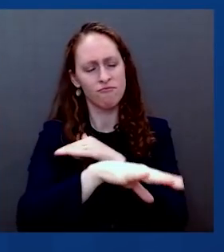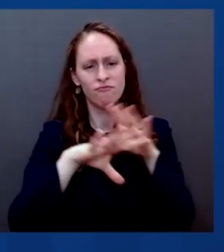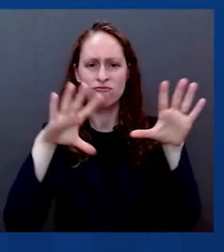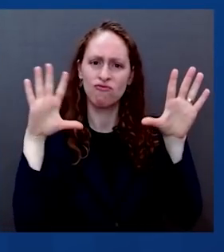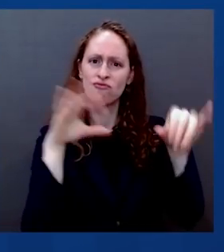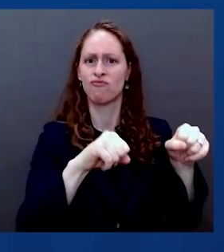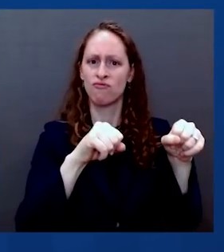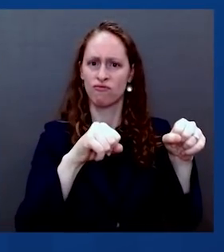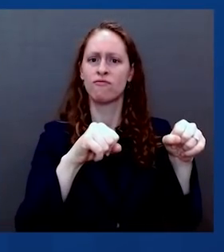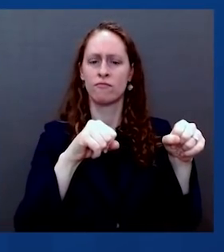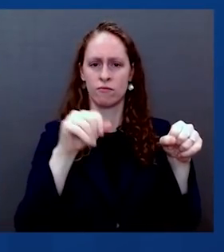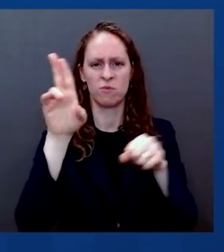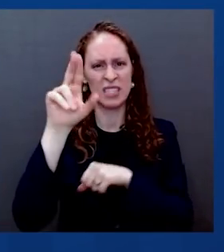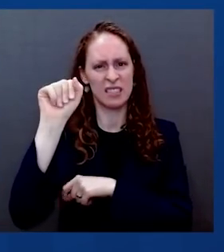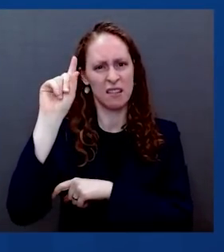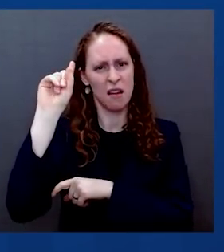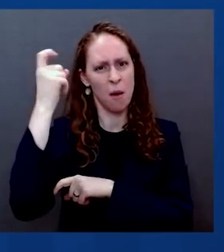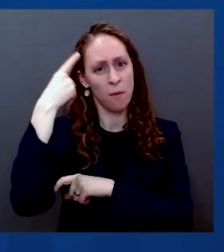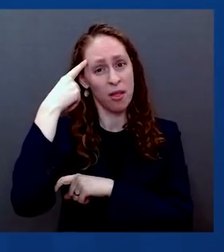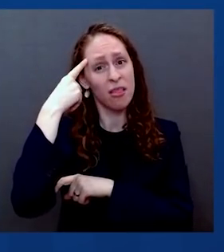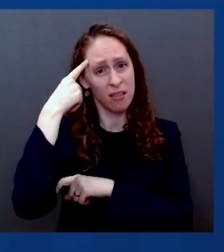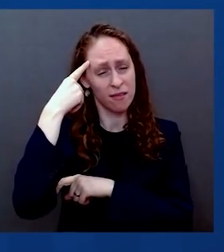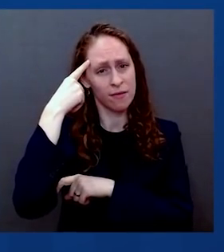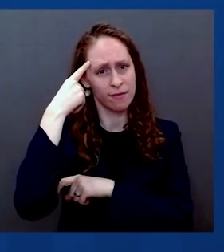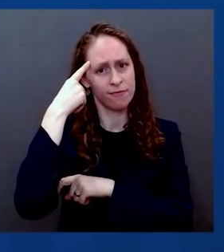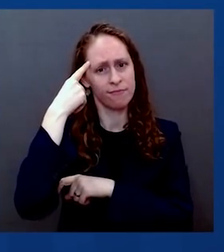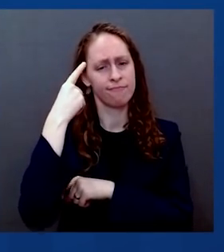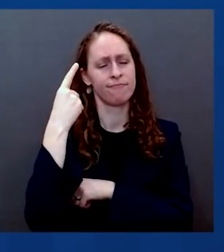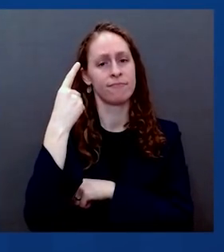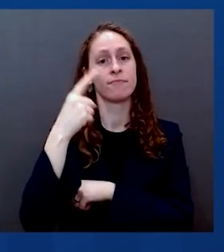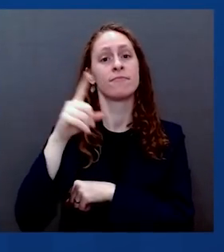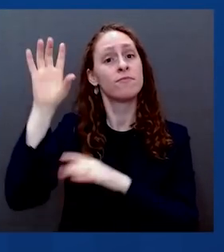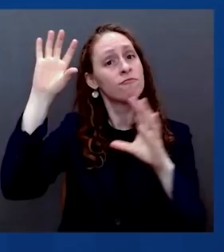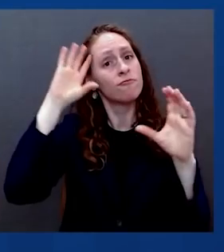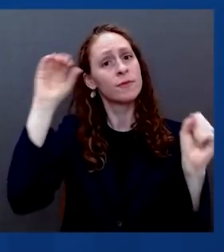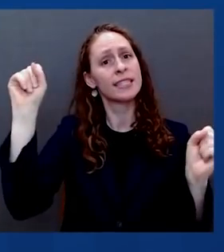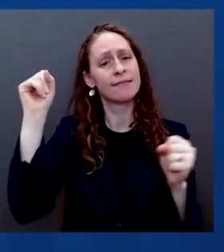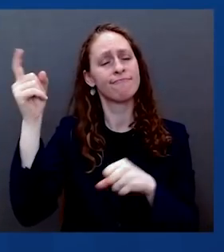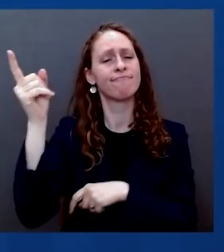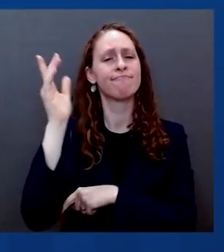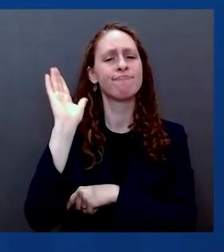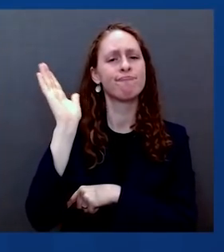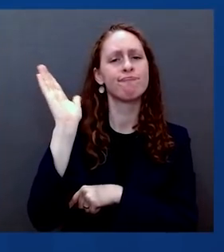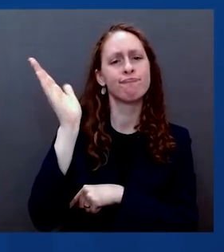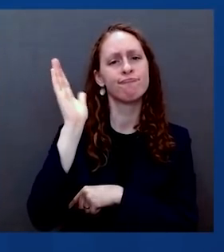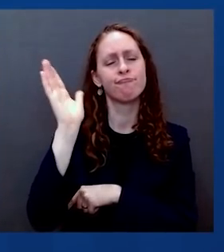And we made clear, we swore to preserve,